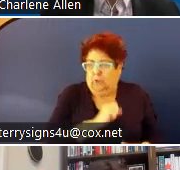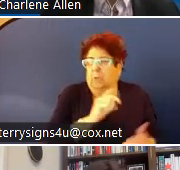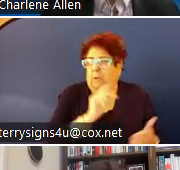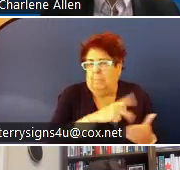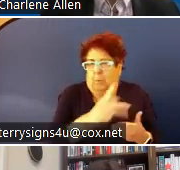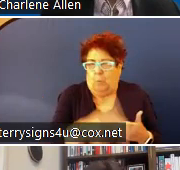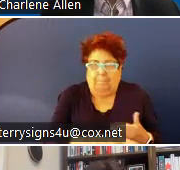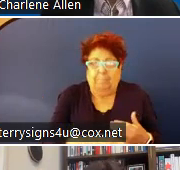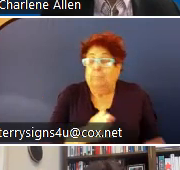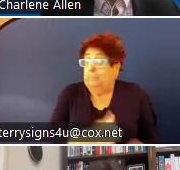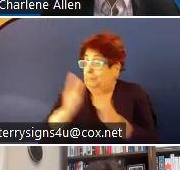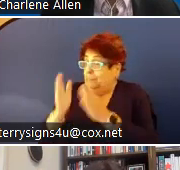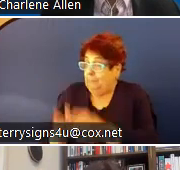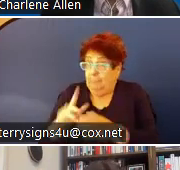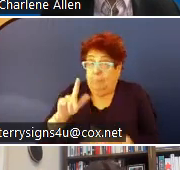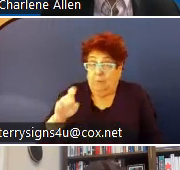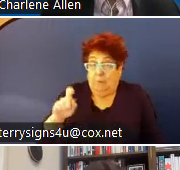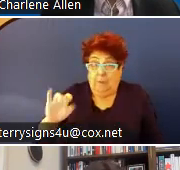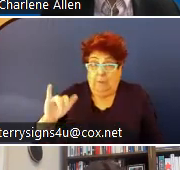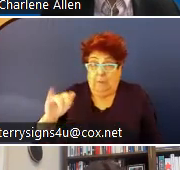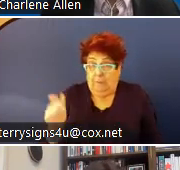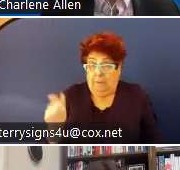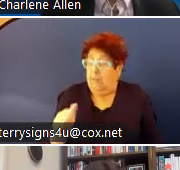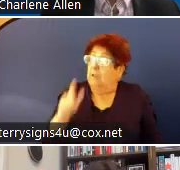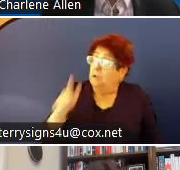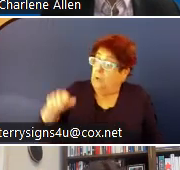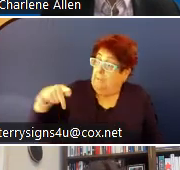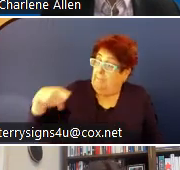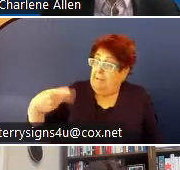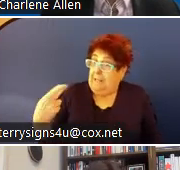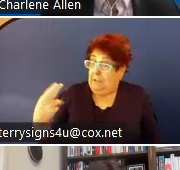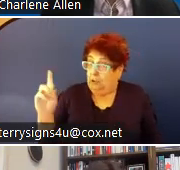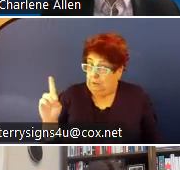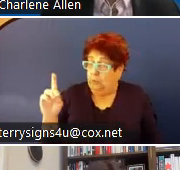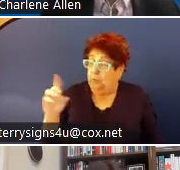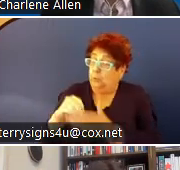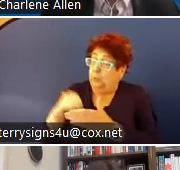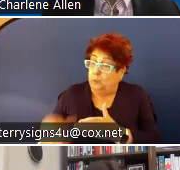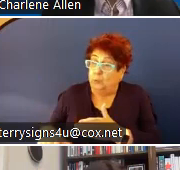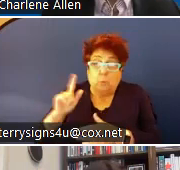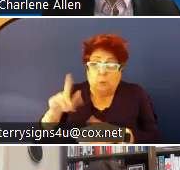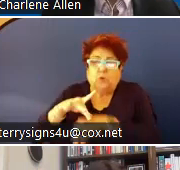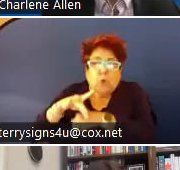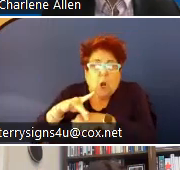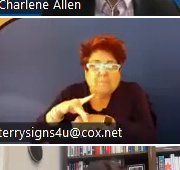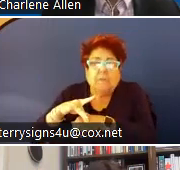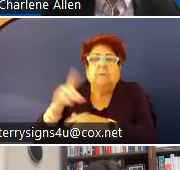Leiha Edmonds is a PhD student in the geography department at even the Chapel